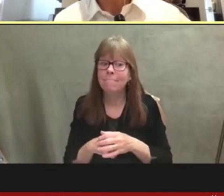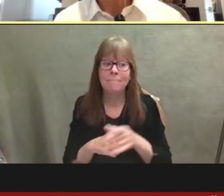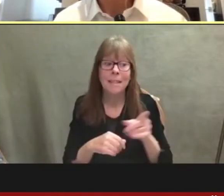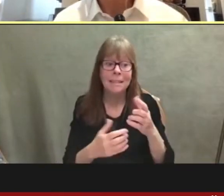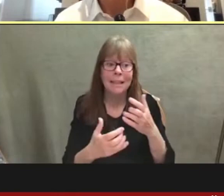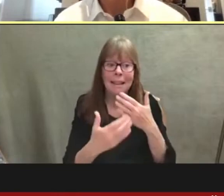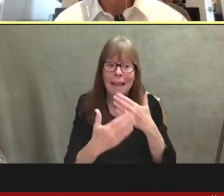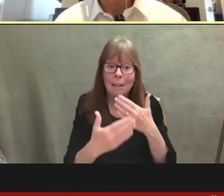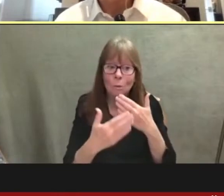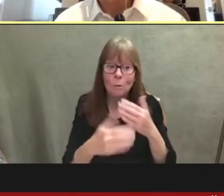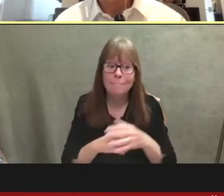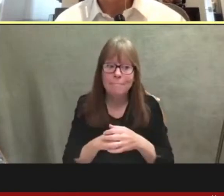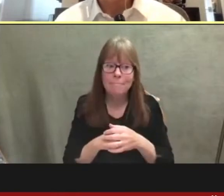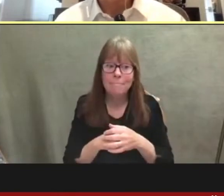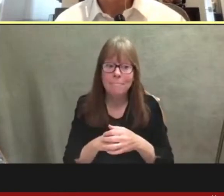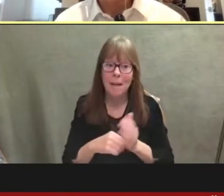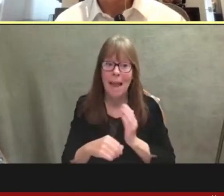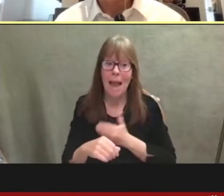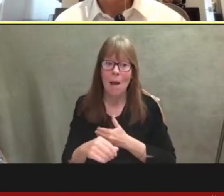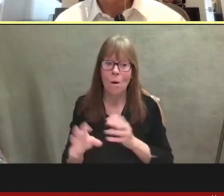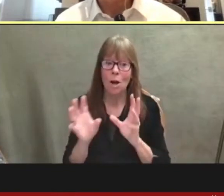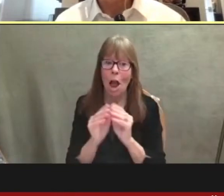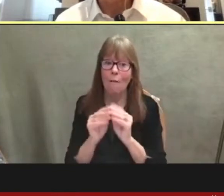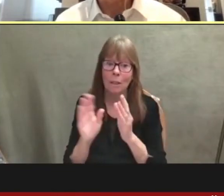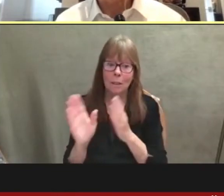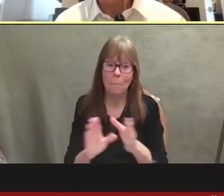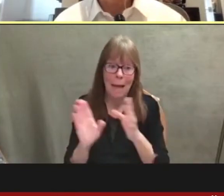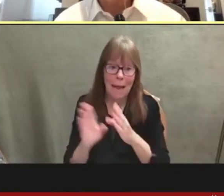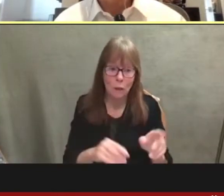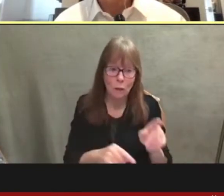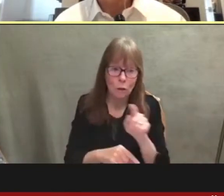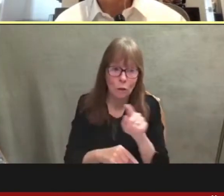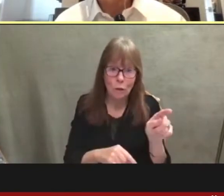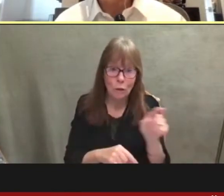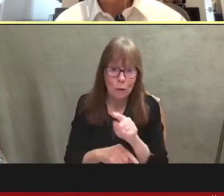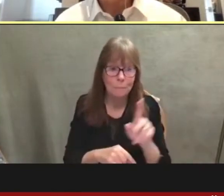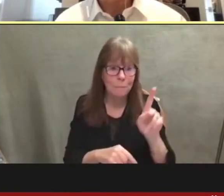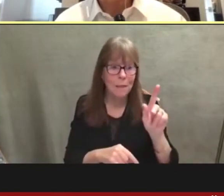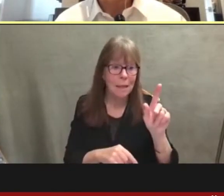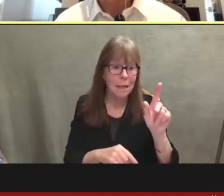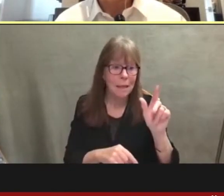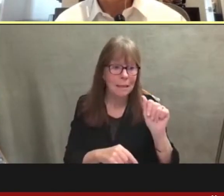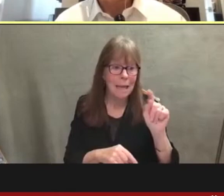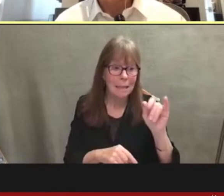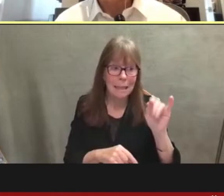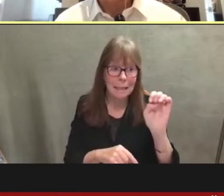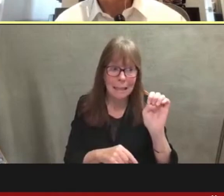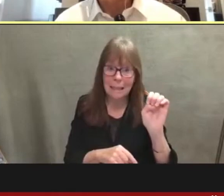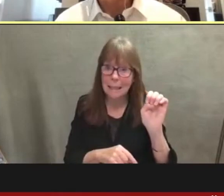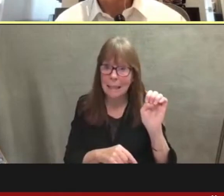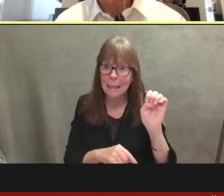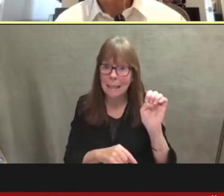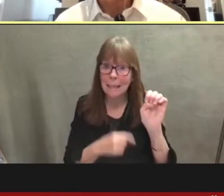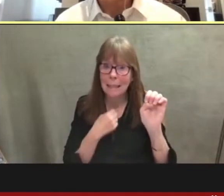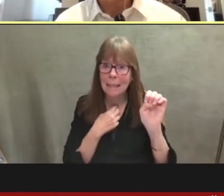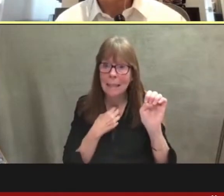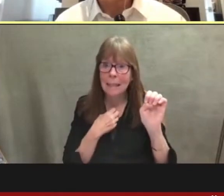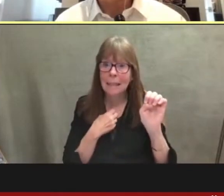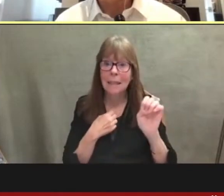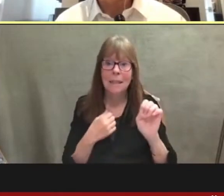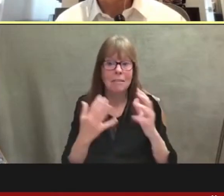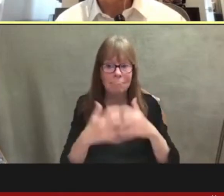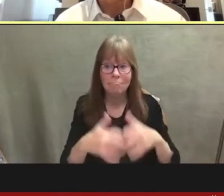So our conference planners, especially Katie for pulling this all together miraculously